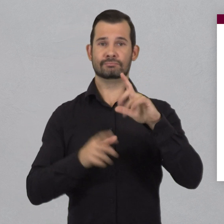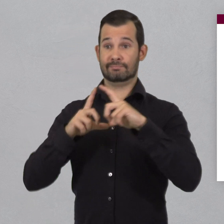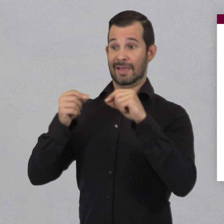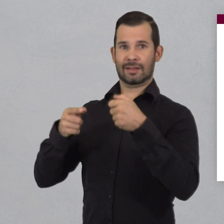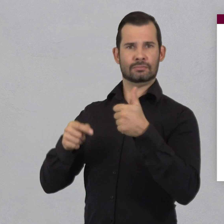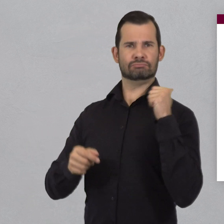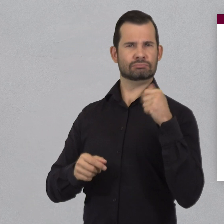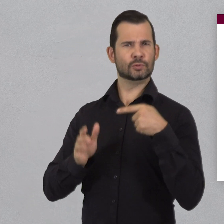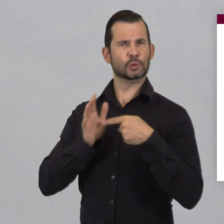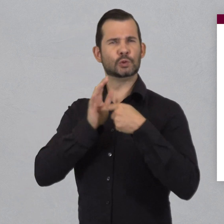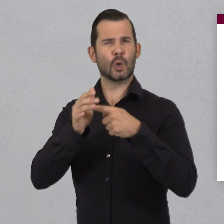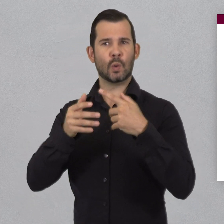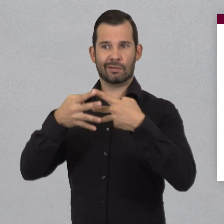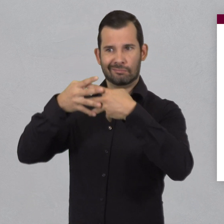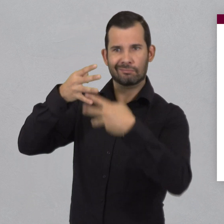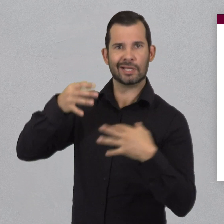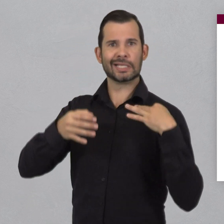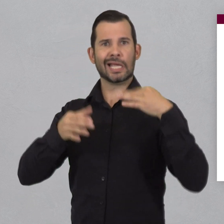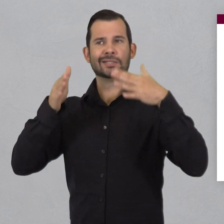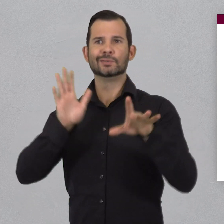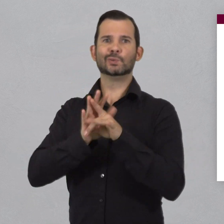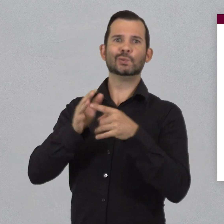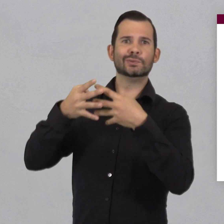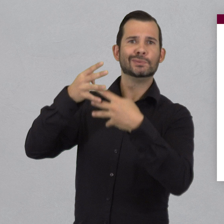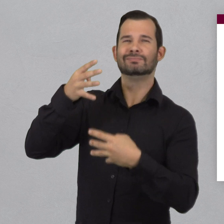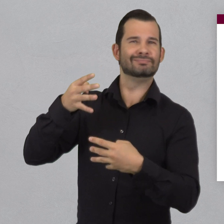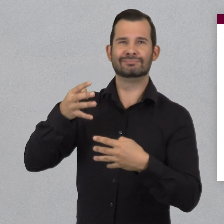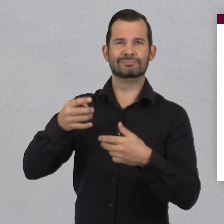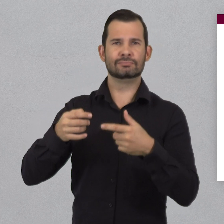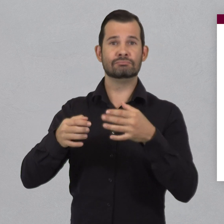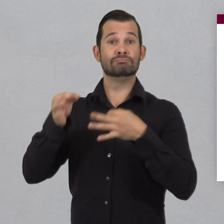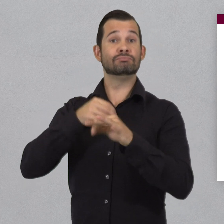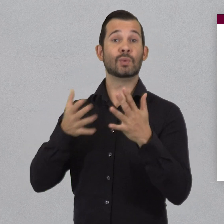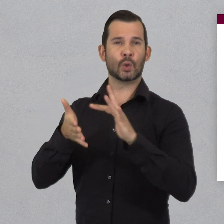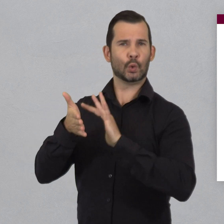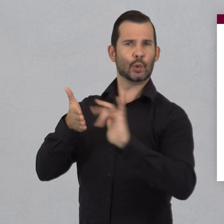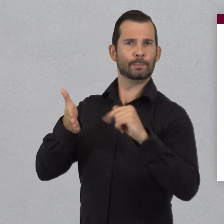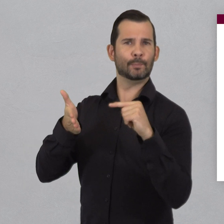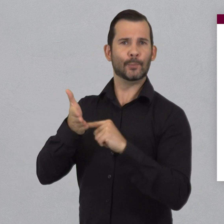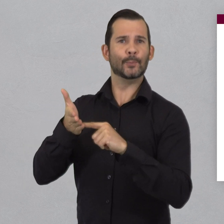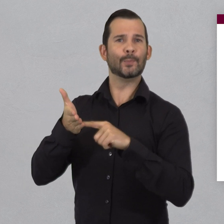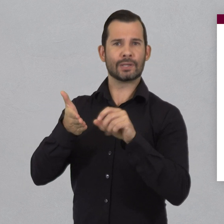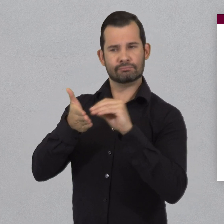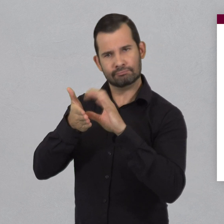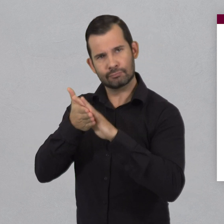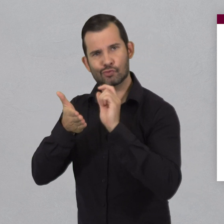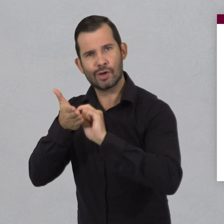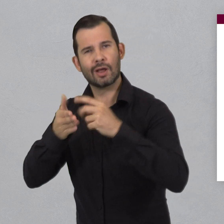show a list of candidates to choose from. Instead, there is a blank space on the ballot for you to